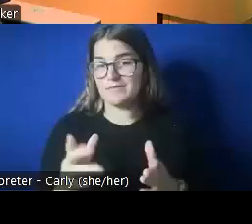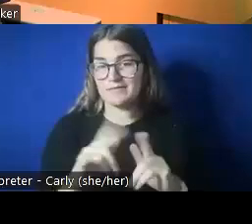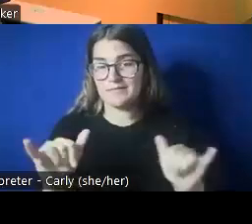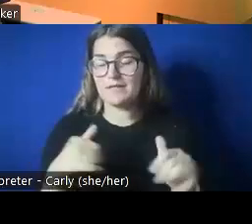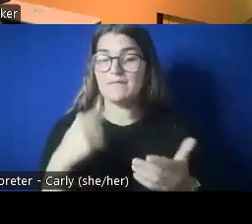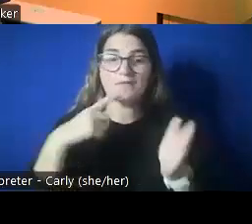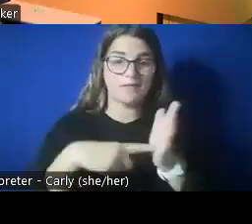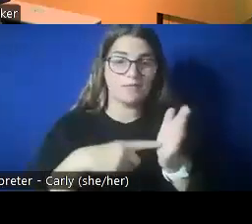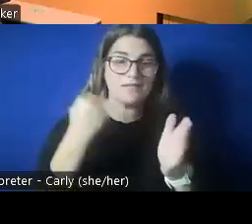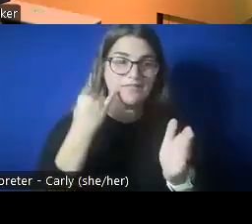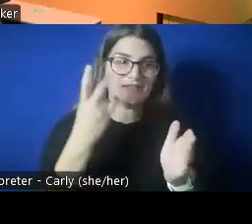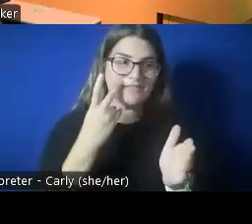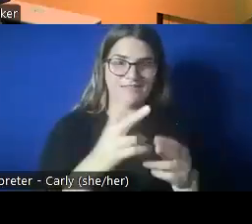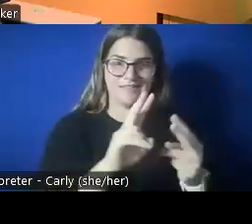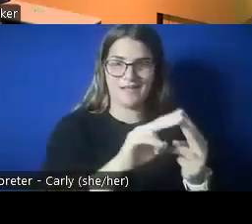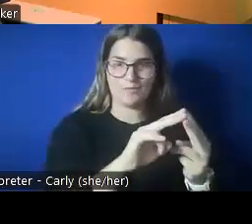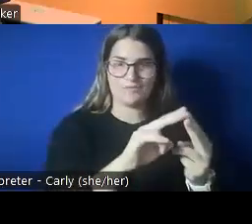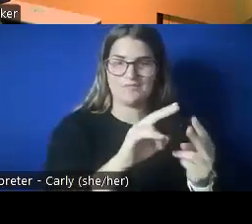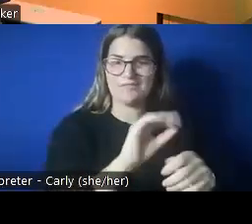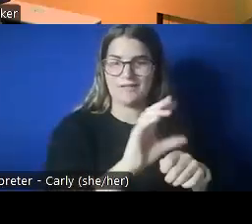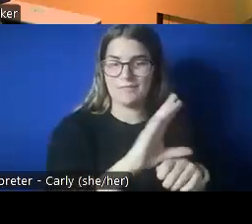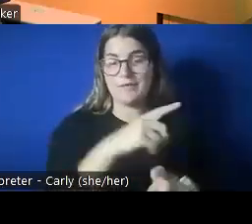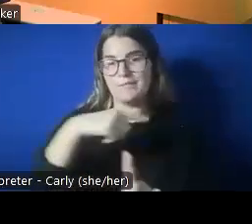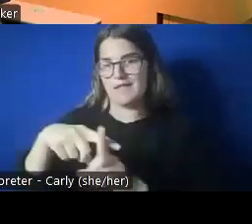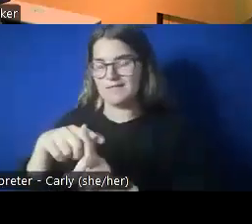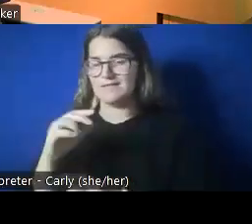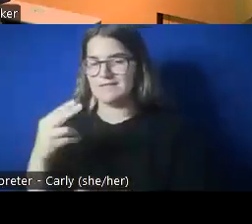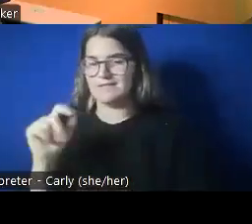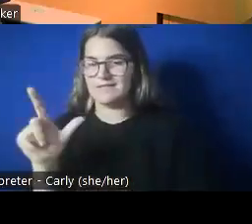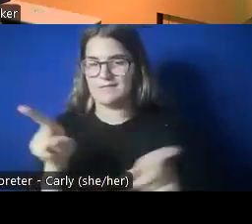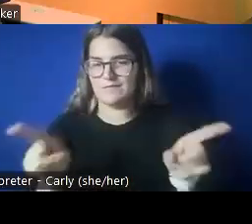separately and also seeing heal so our therapists work very closely with primary therapists who